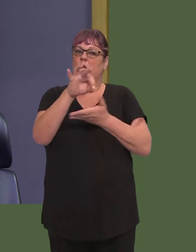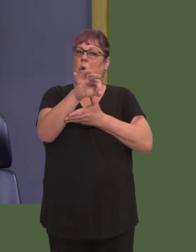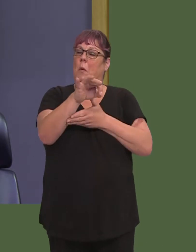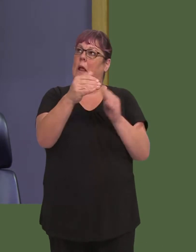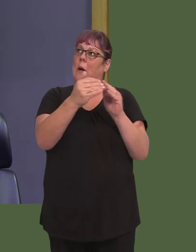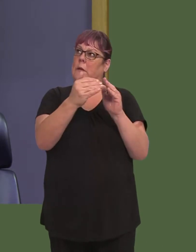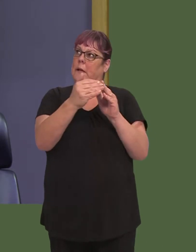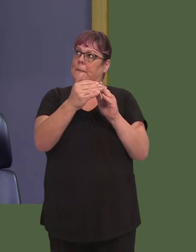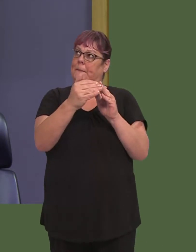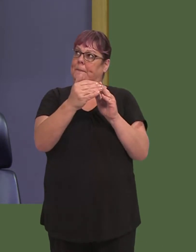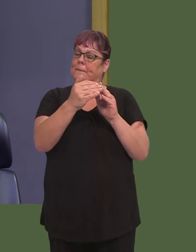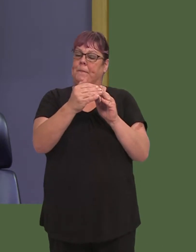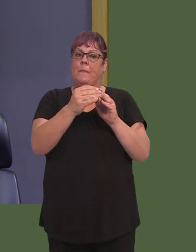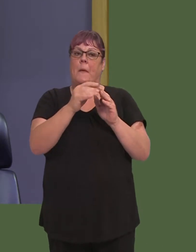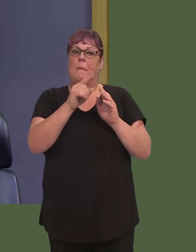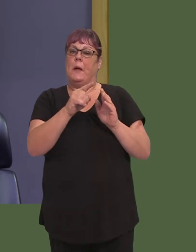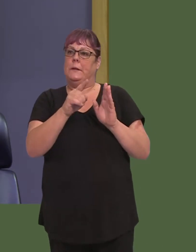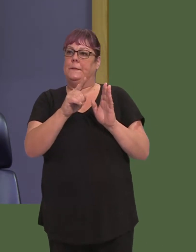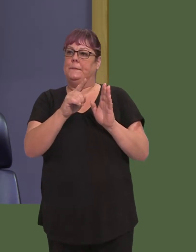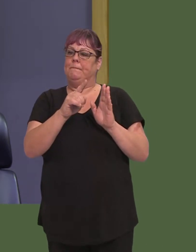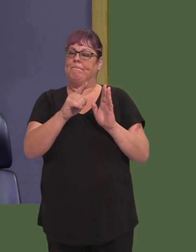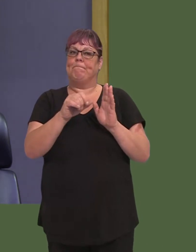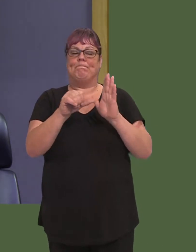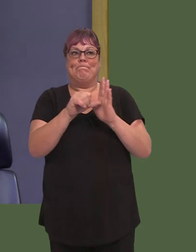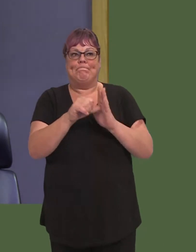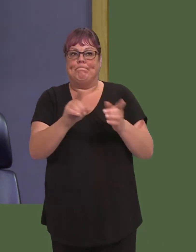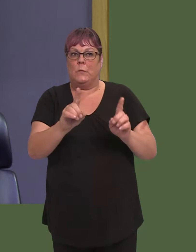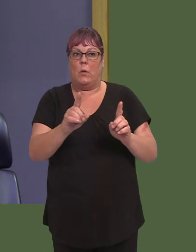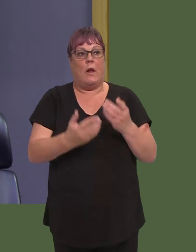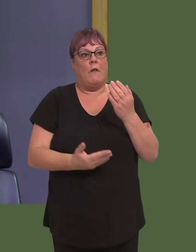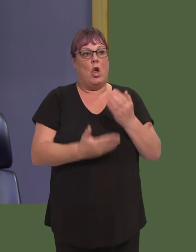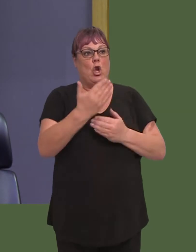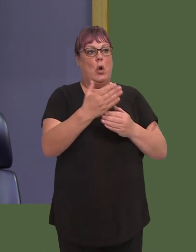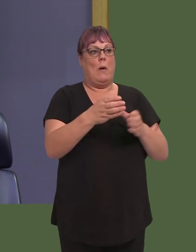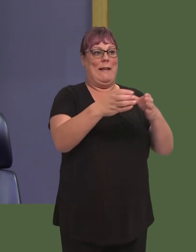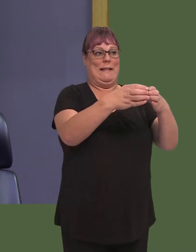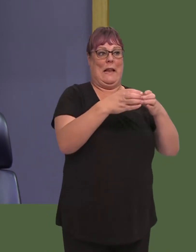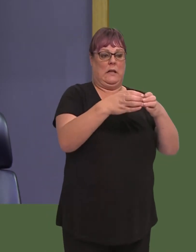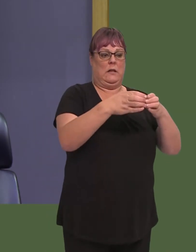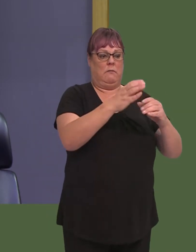existed over the years with that is that new estates are developed in Wales that don't,